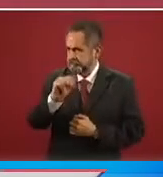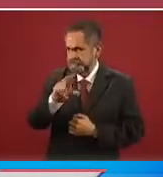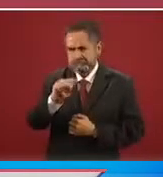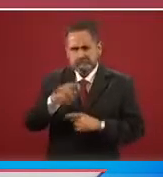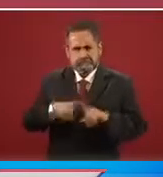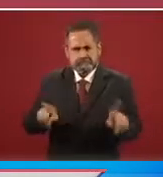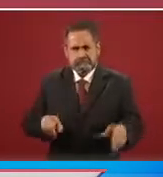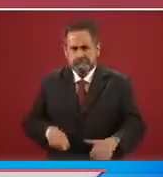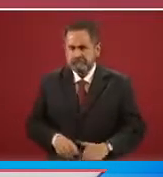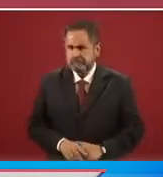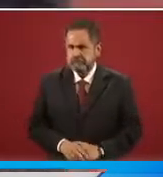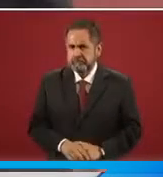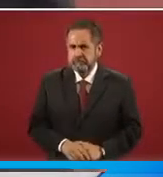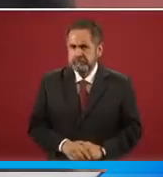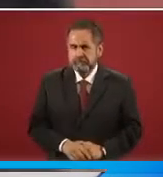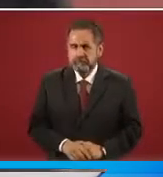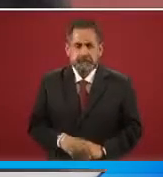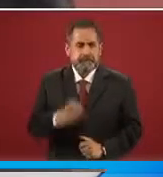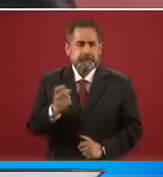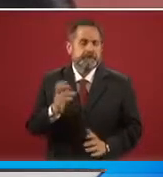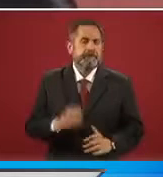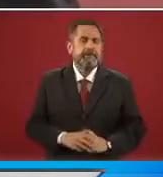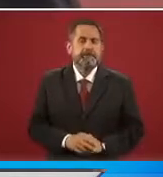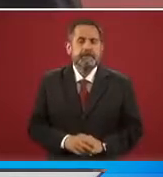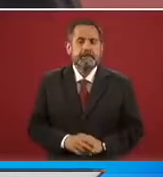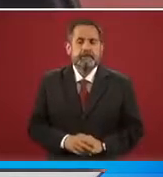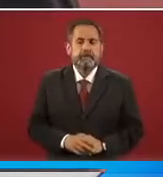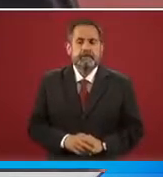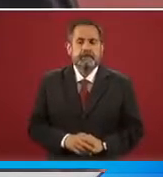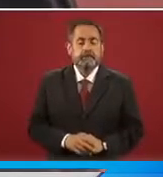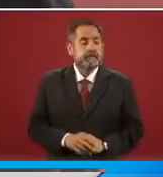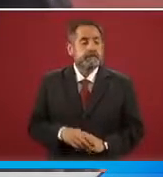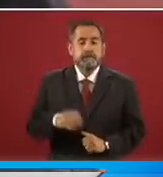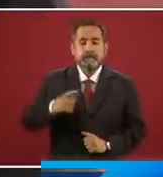by Prosecutor Alejandro Gertz Manero to the Institute to Return the Stolen People